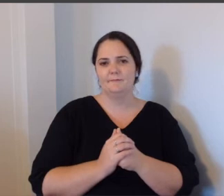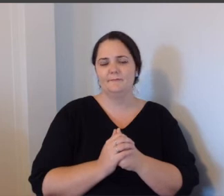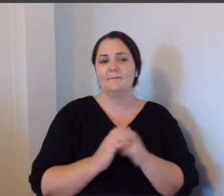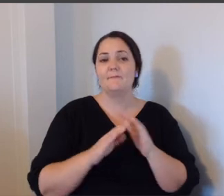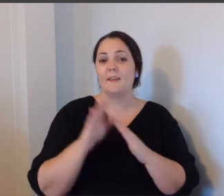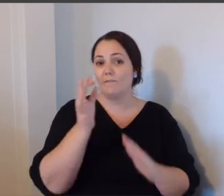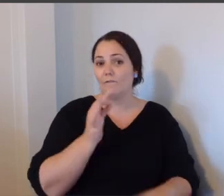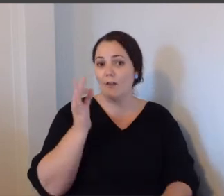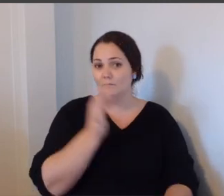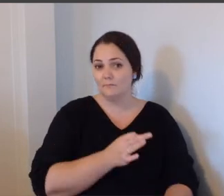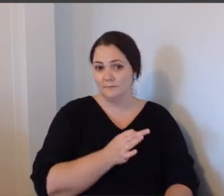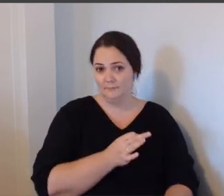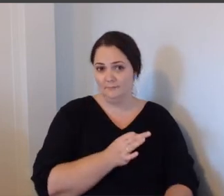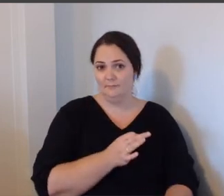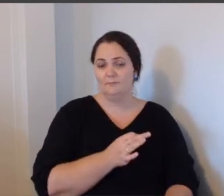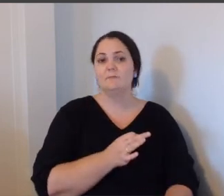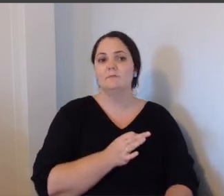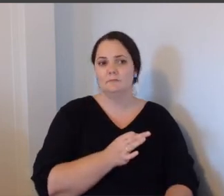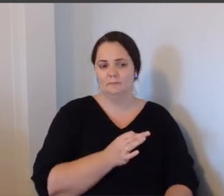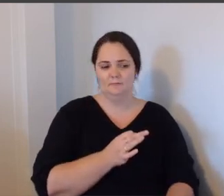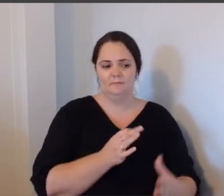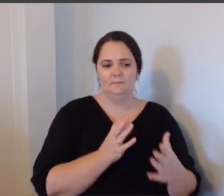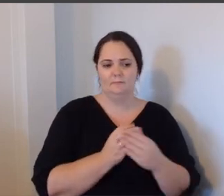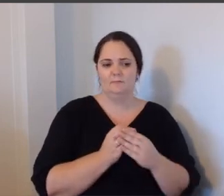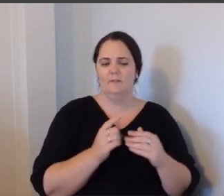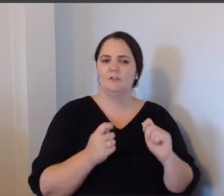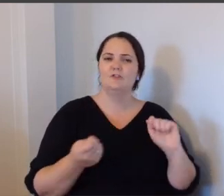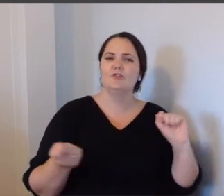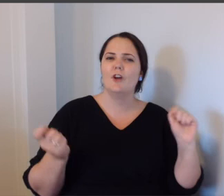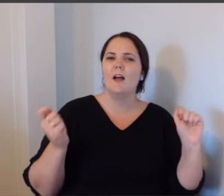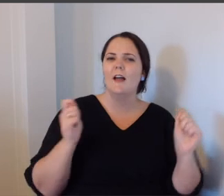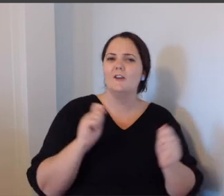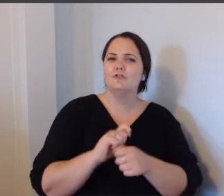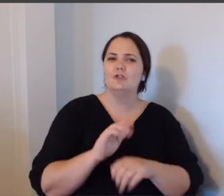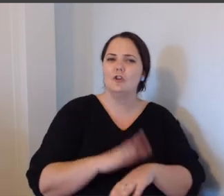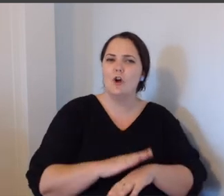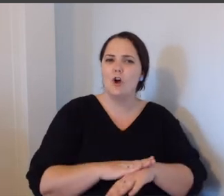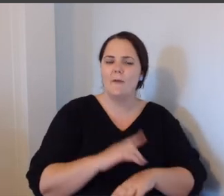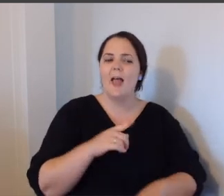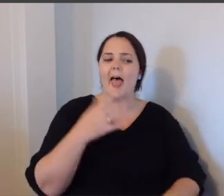wake of the French revolution, there was a decade of open experimentation where women artists